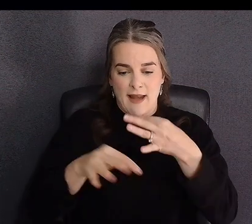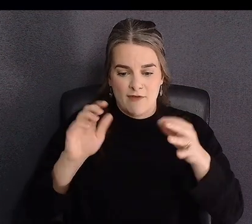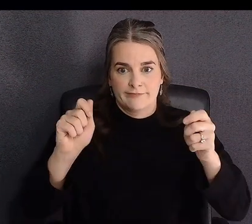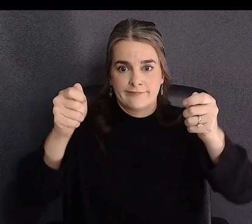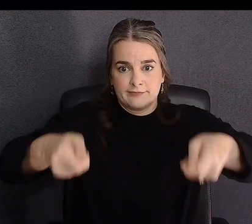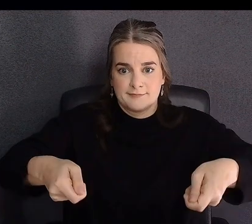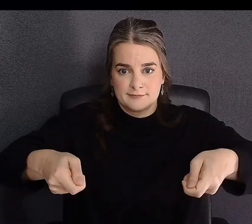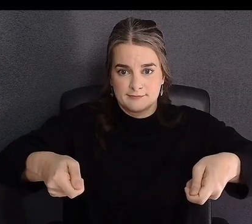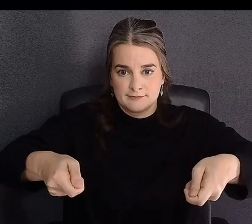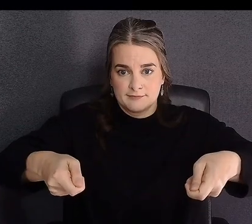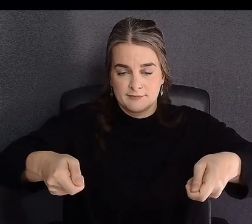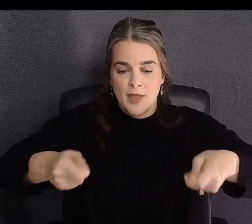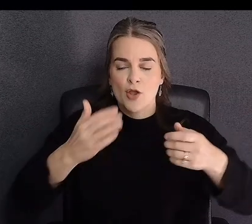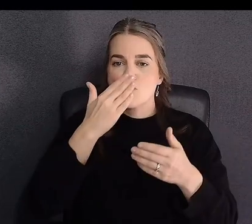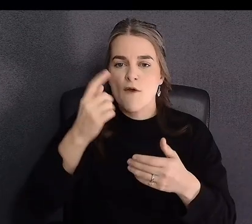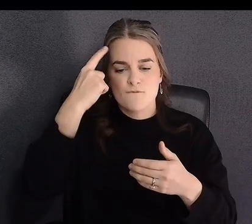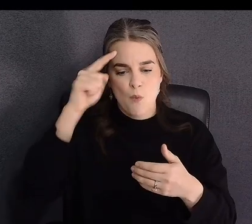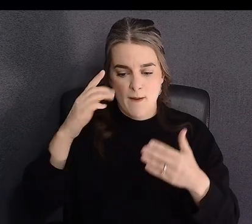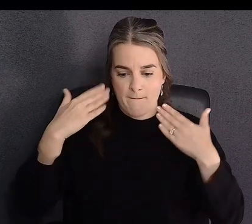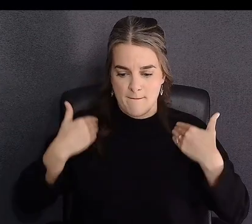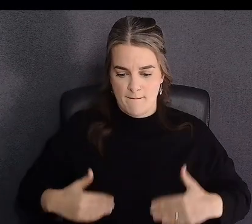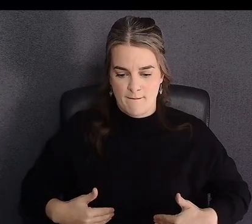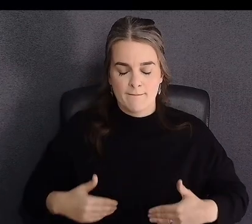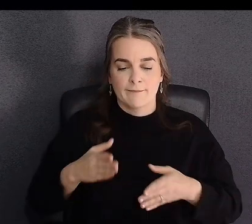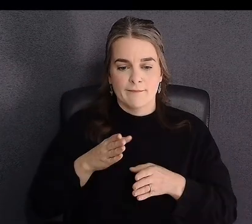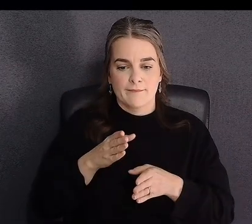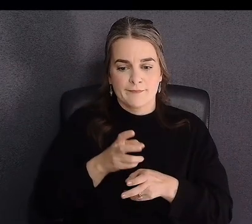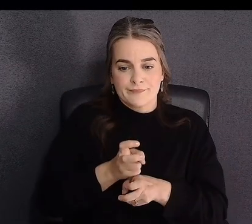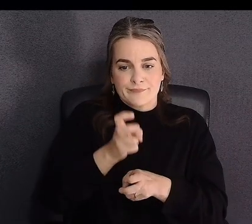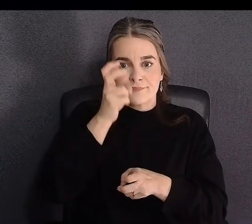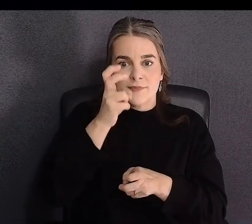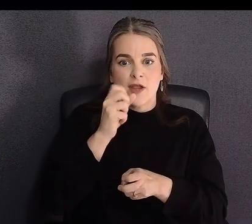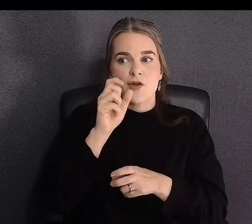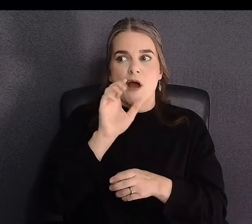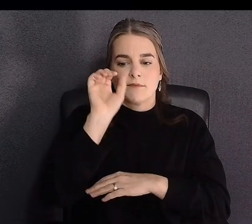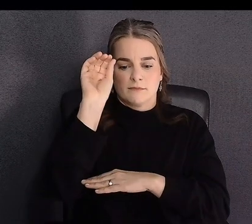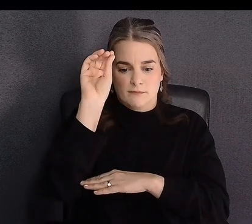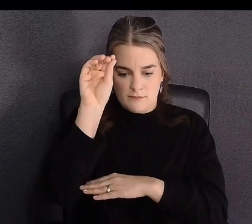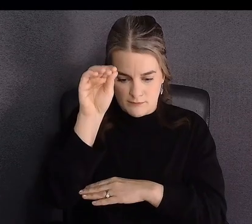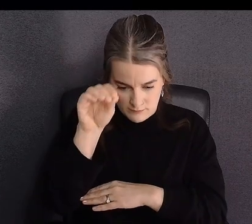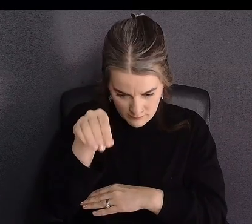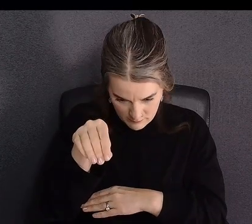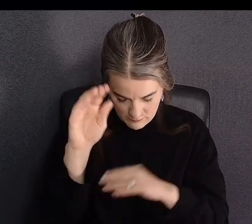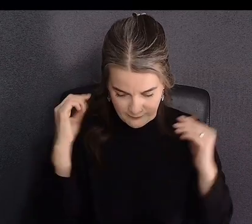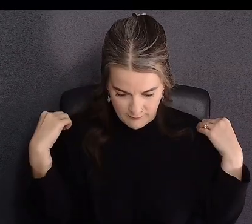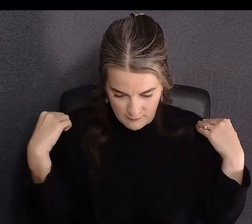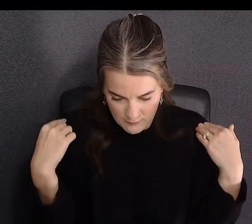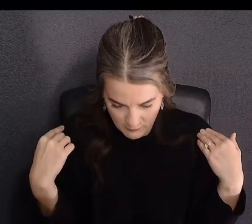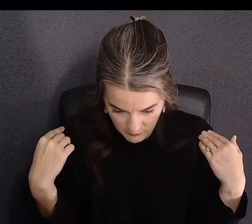And posturally, it's a little bit easier, so you're not leaning over what you're working on.